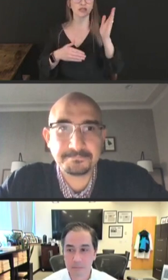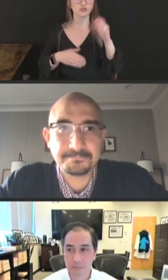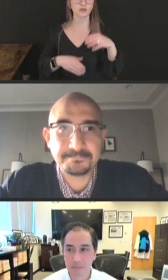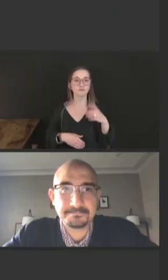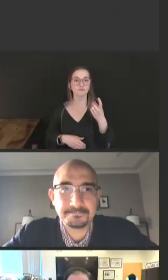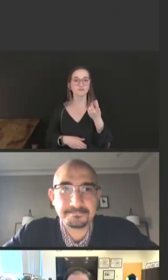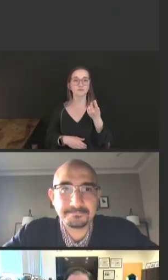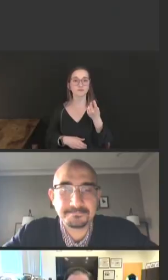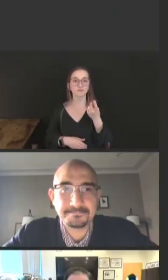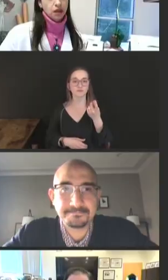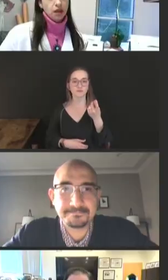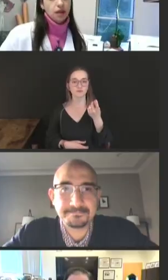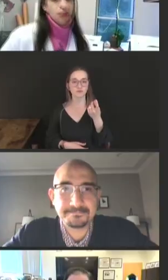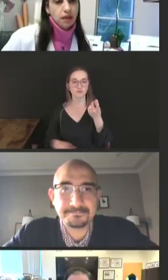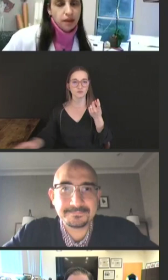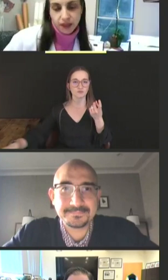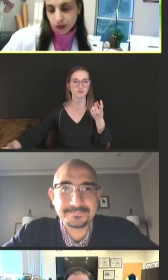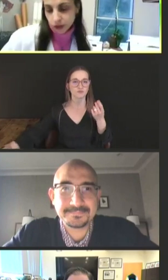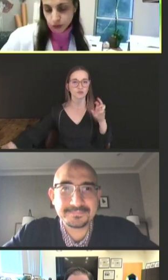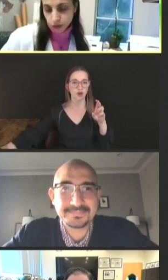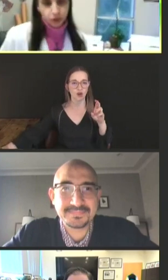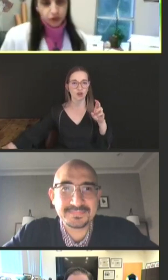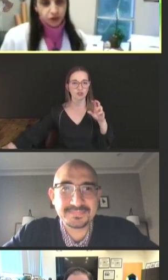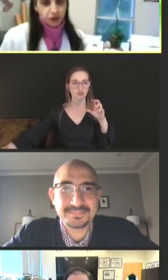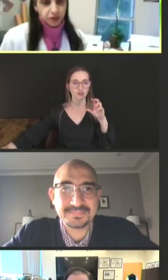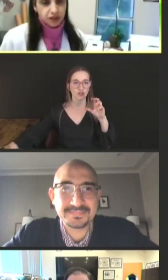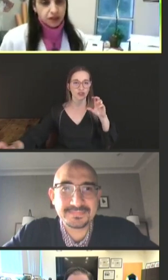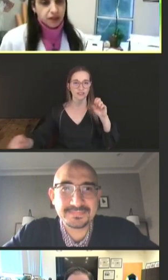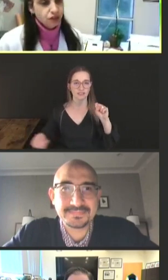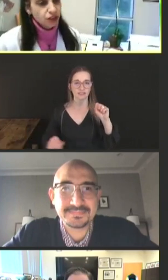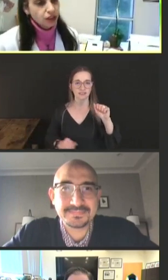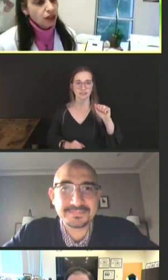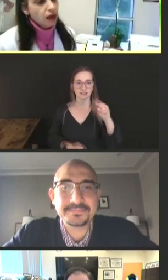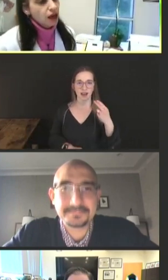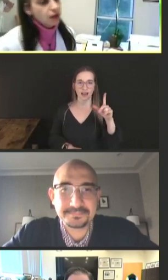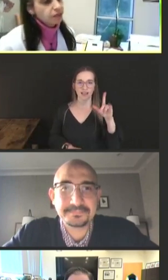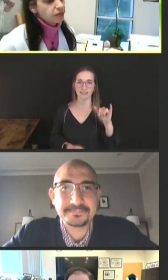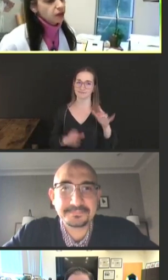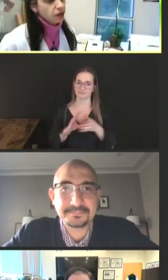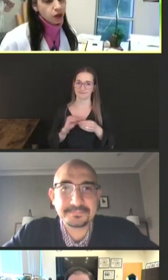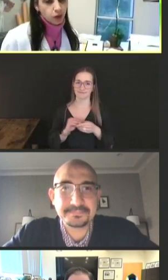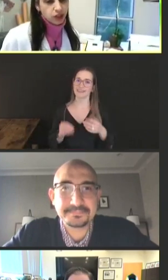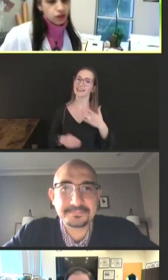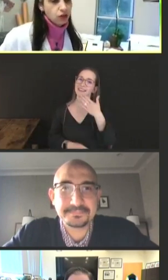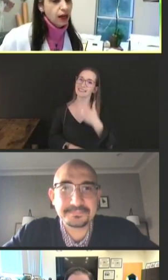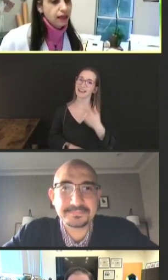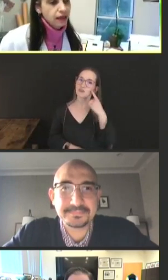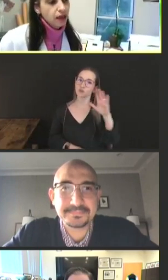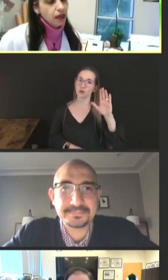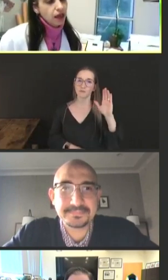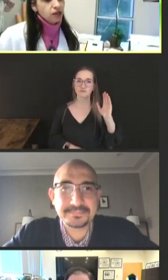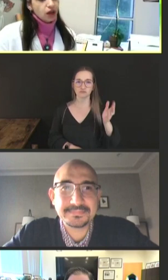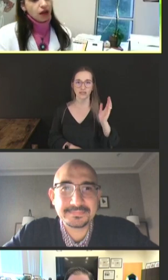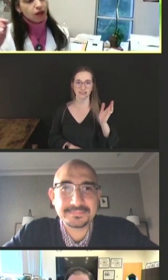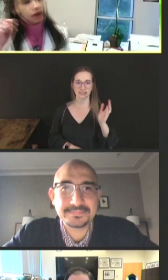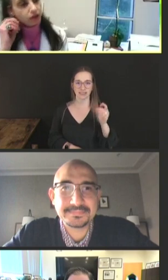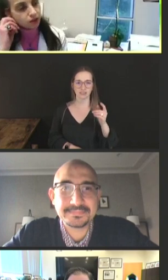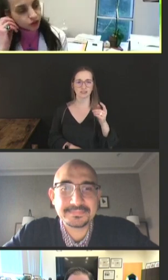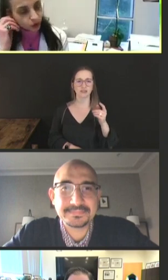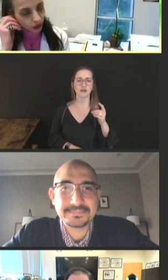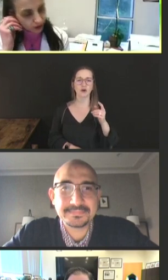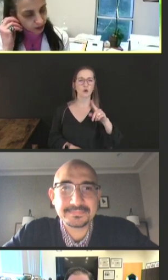Hana El Sahly: Thank you both for the presentation. Quick question to Ali. So you have